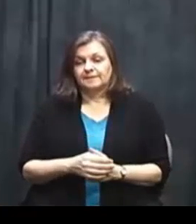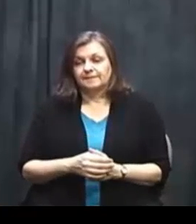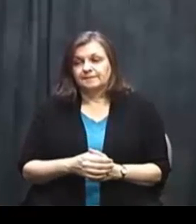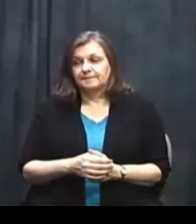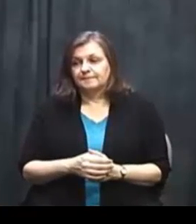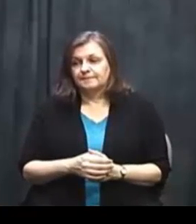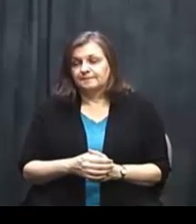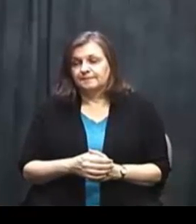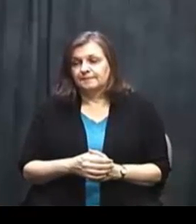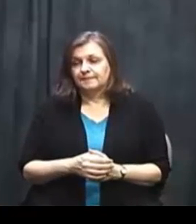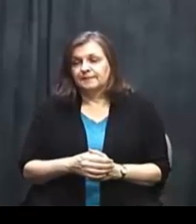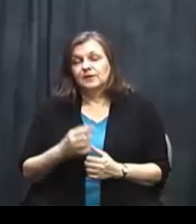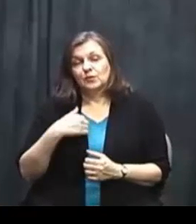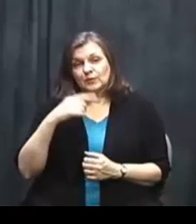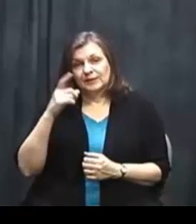these